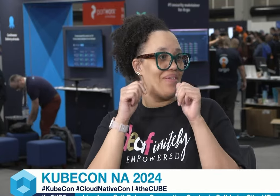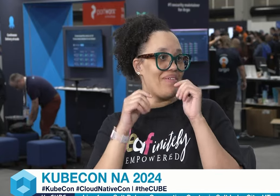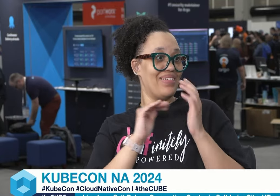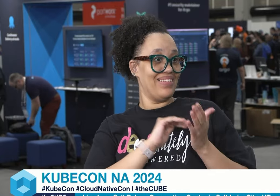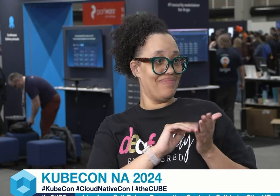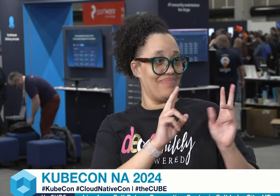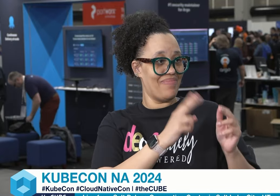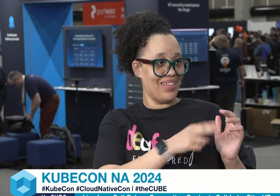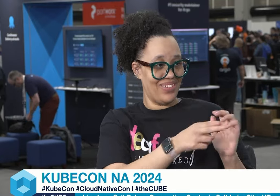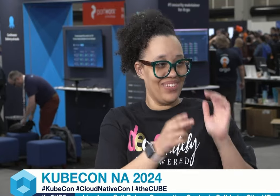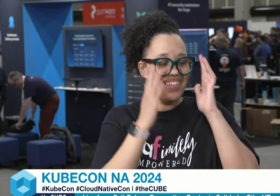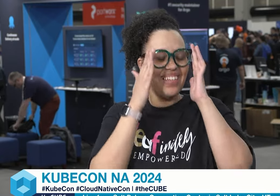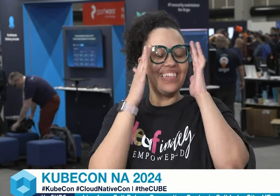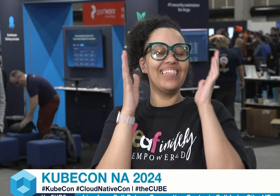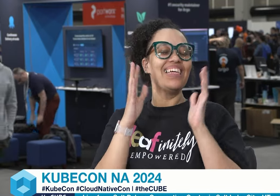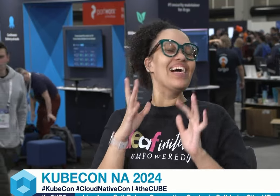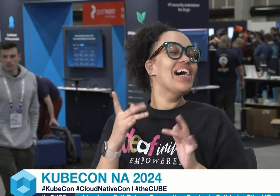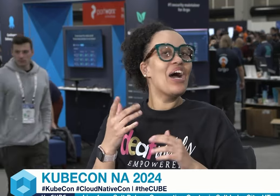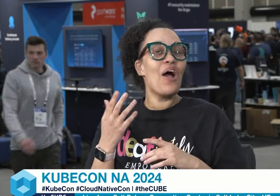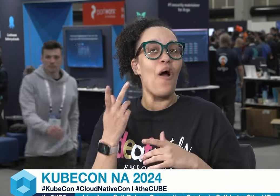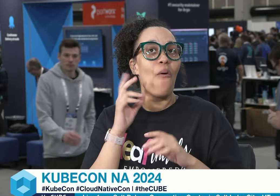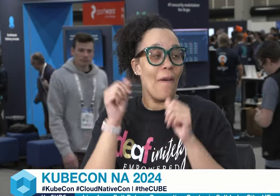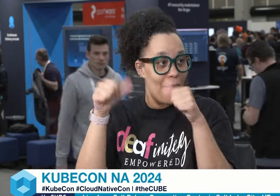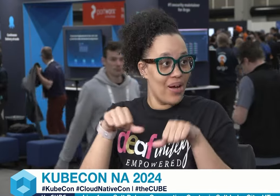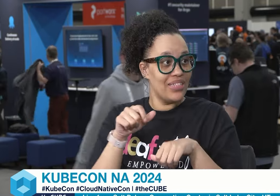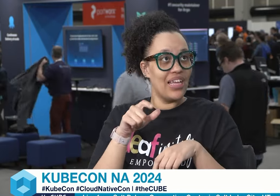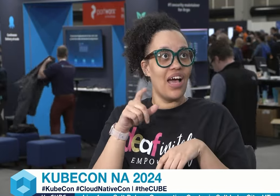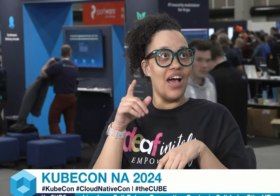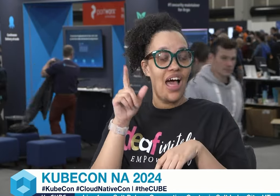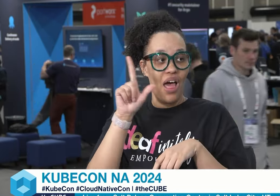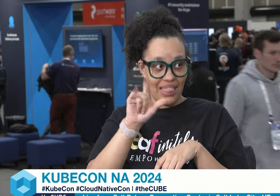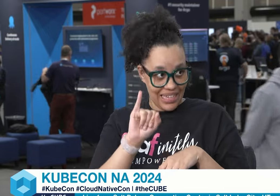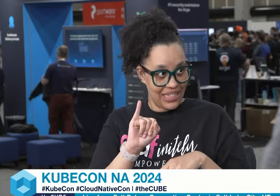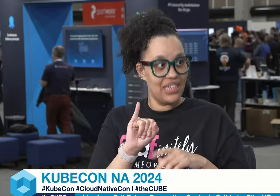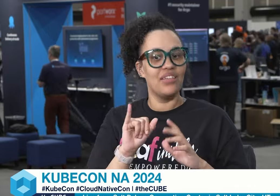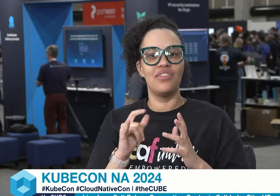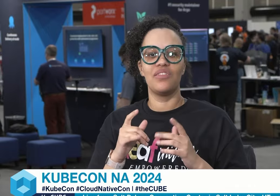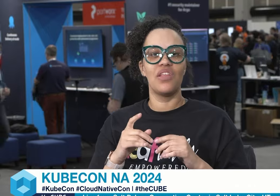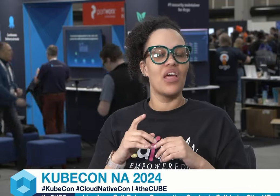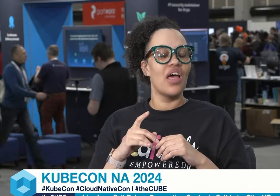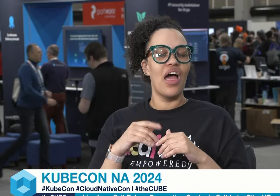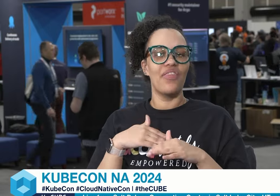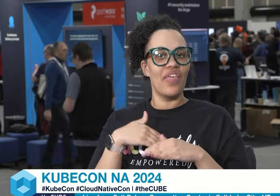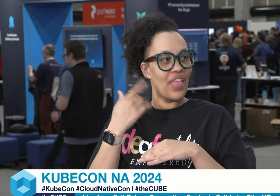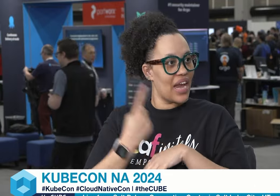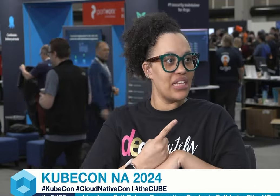Bless you. Sorry, excuse me. Bless you. We posted it in that Slack channel and on LinkedIn,